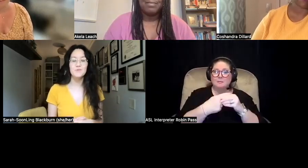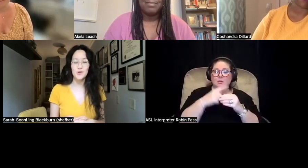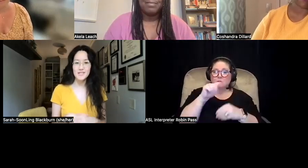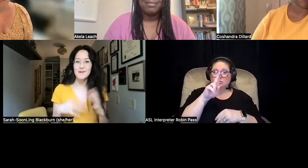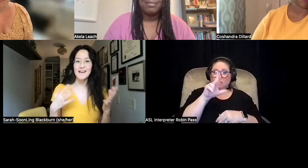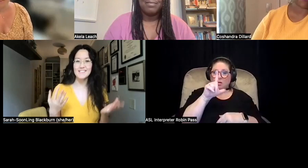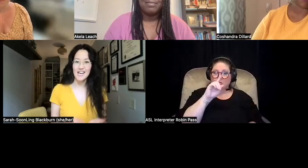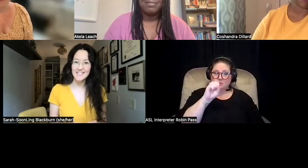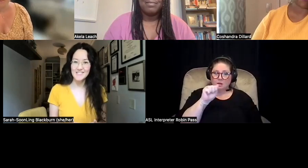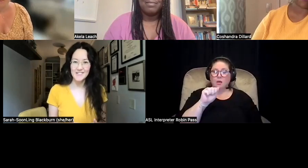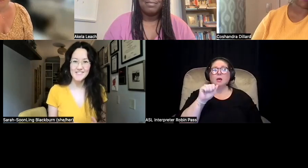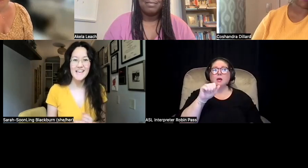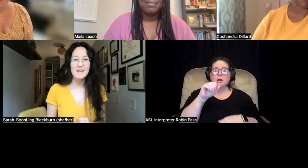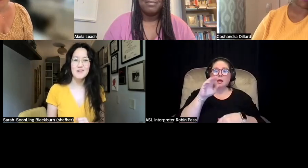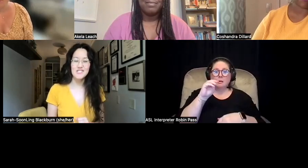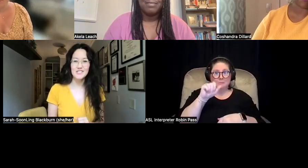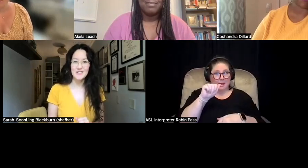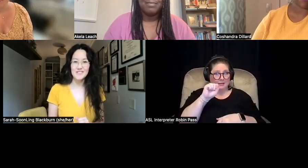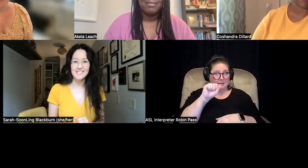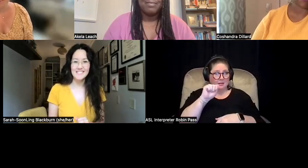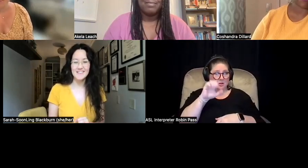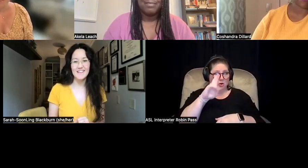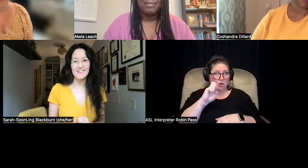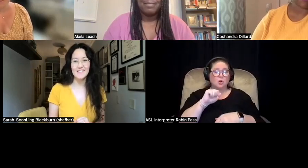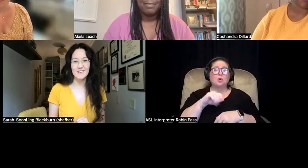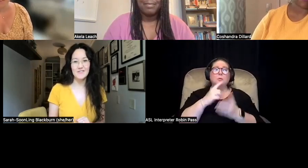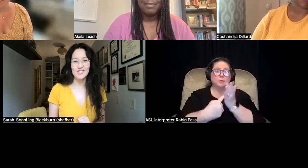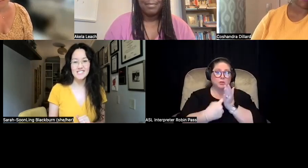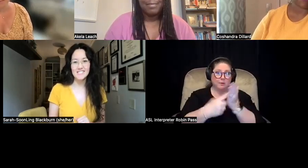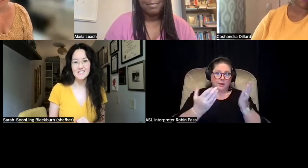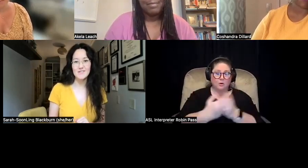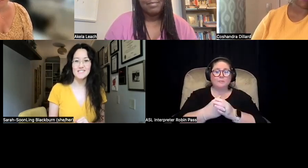joined by jackie jones professional learning facilitator here at learning for justice who is